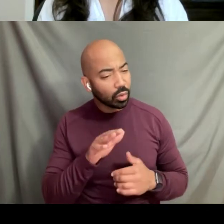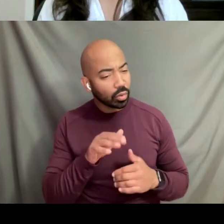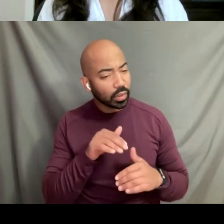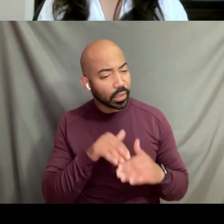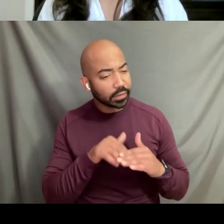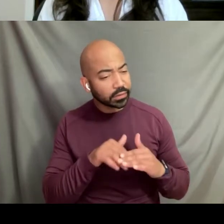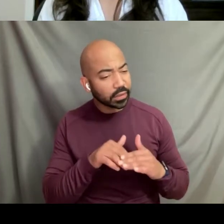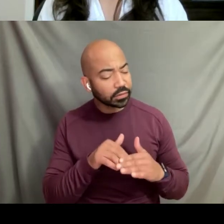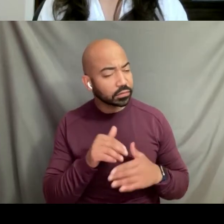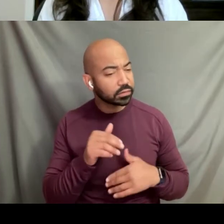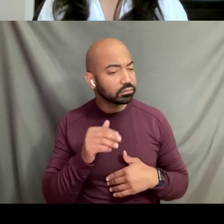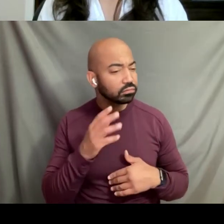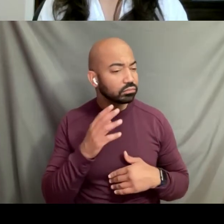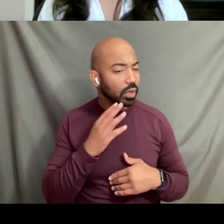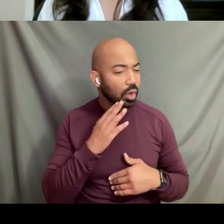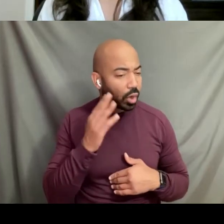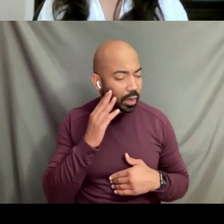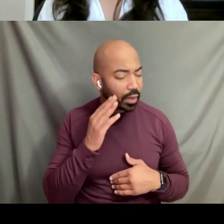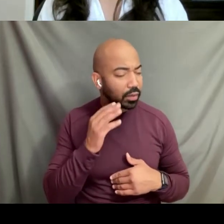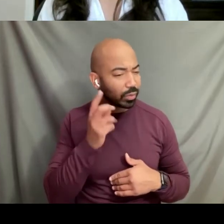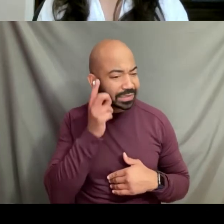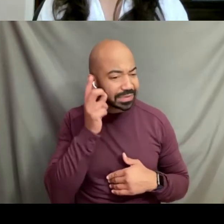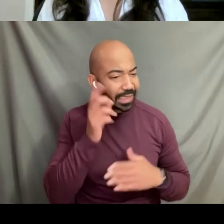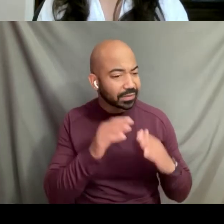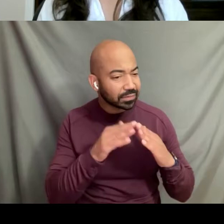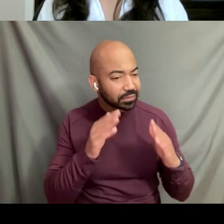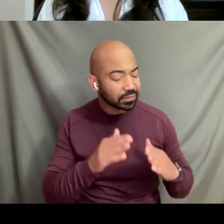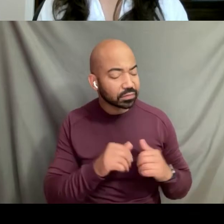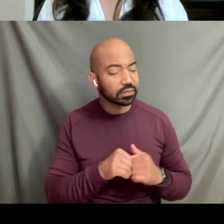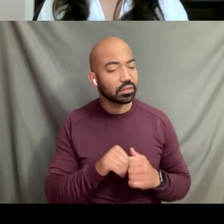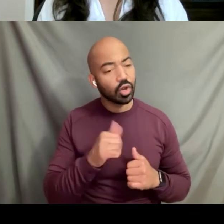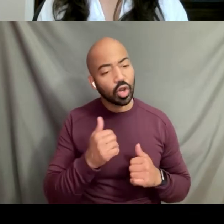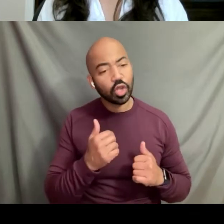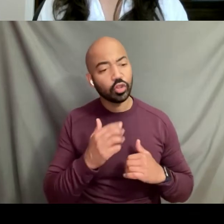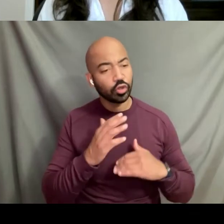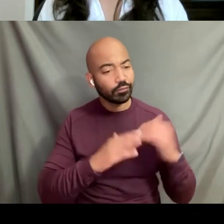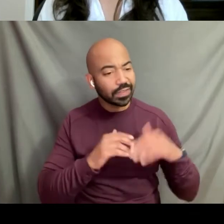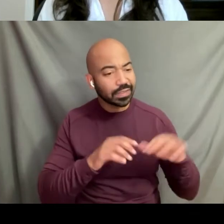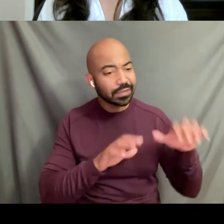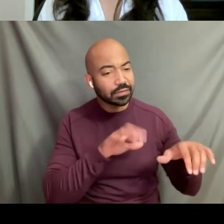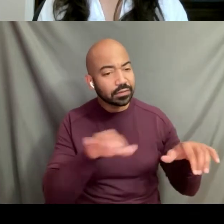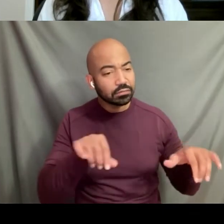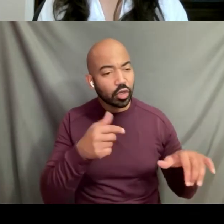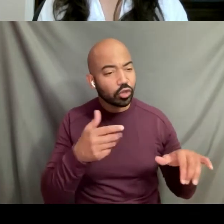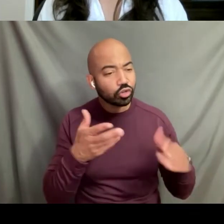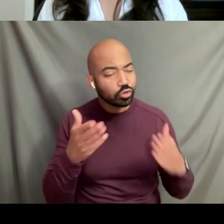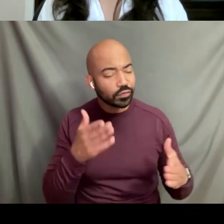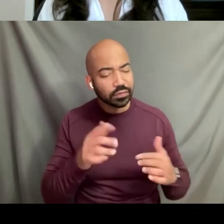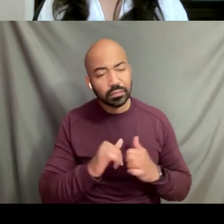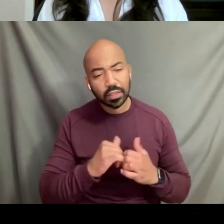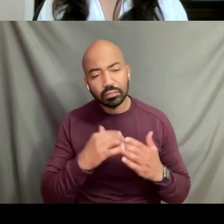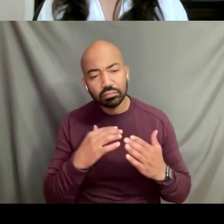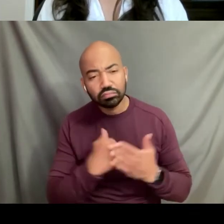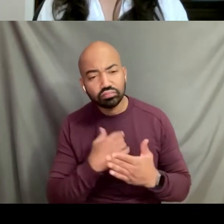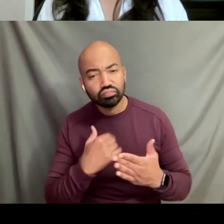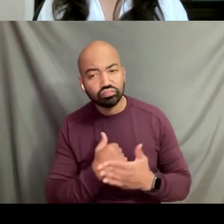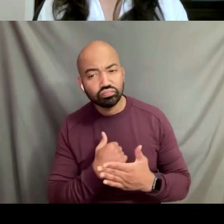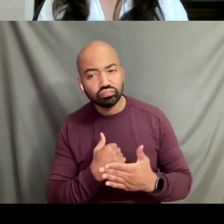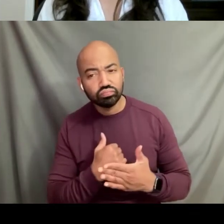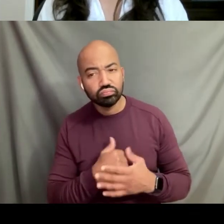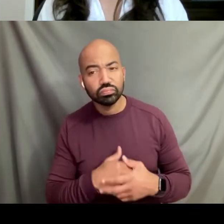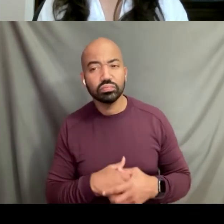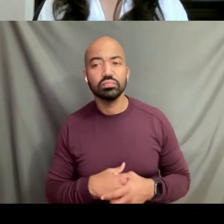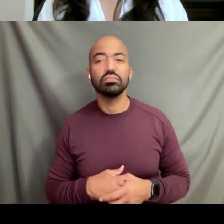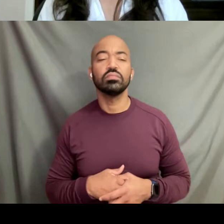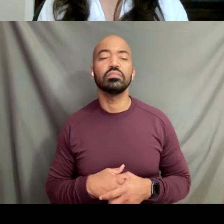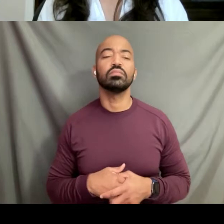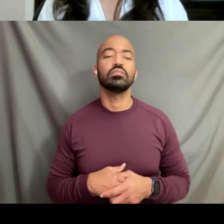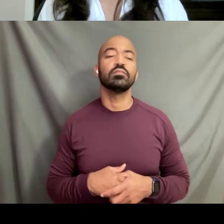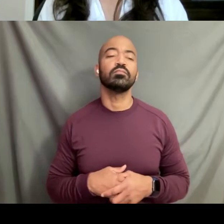your house, and other facilities and services on campus? I was already in his shoes and I knew what